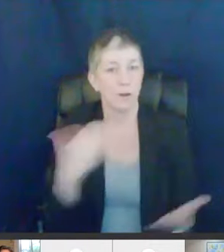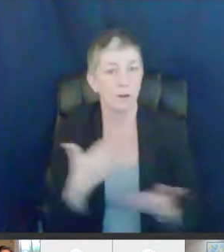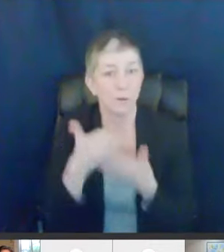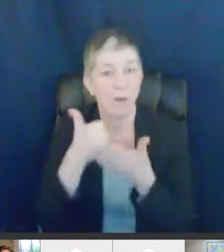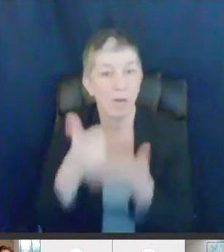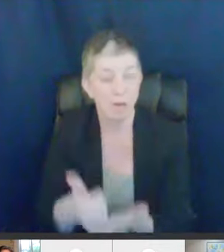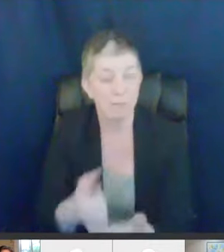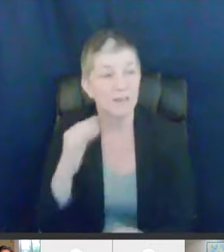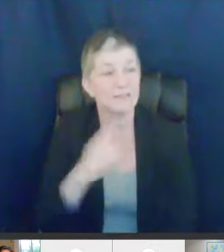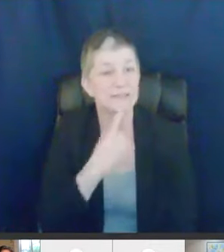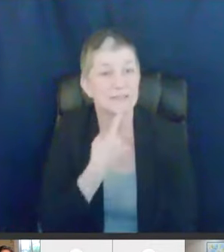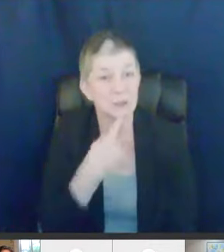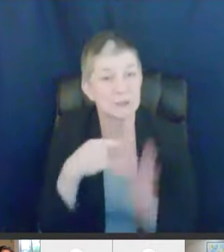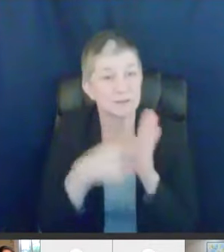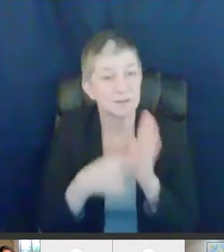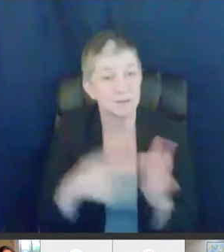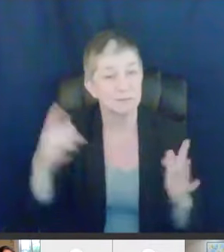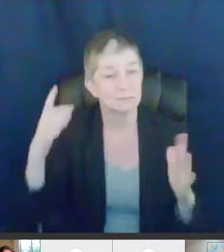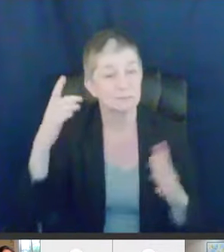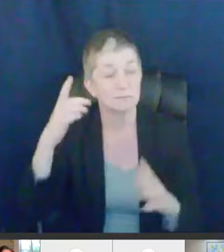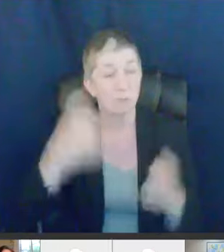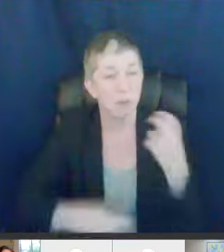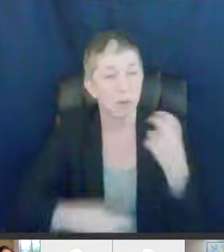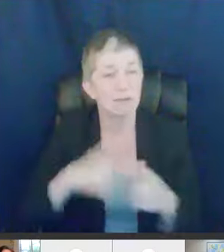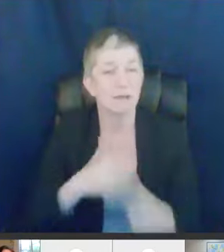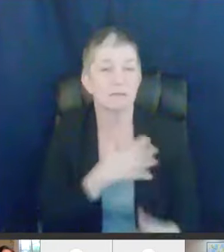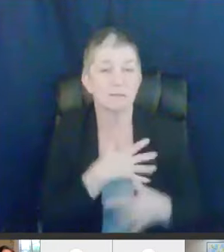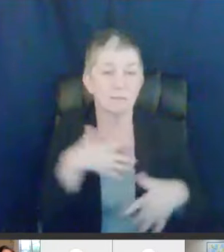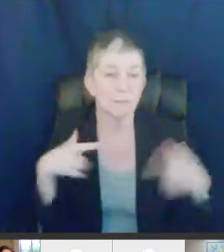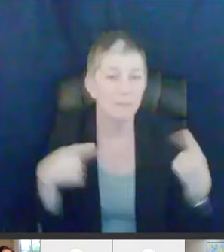serious signs or symptoms such as chest pain short of breath or stroke like